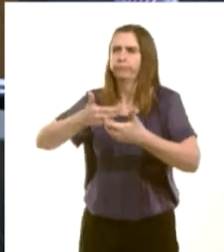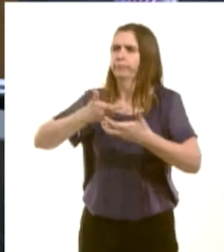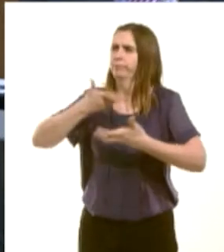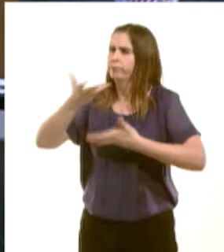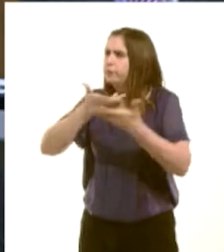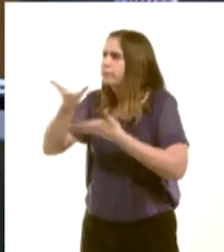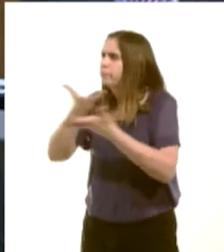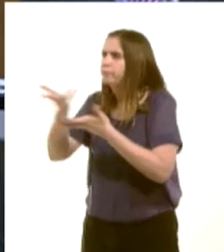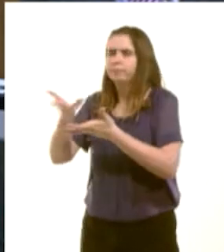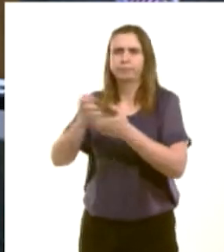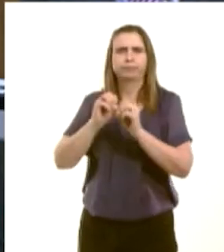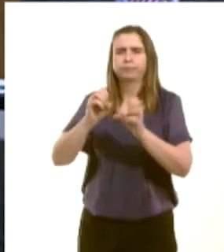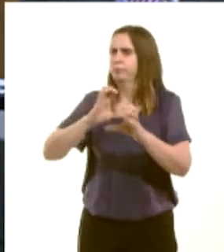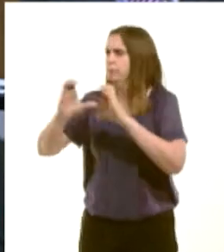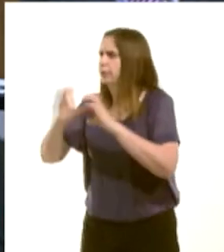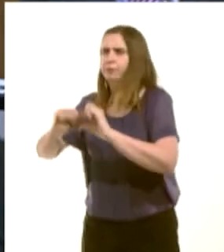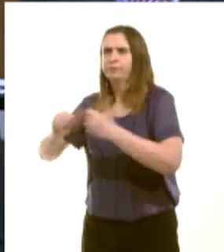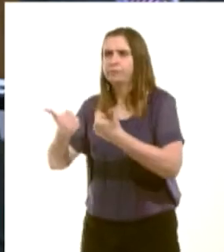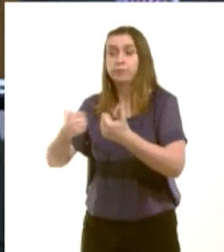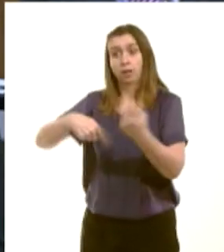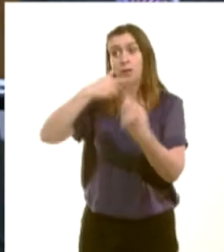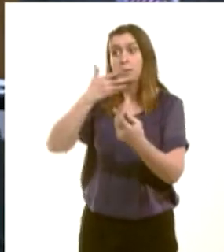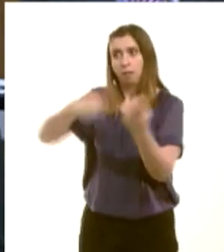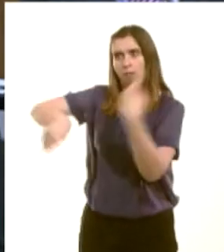the issues. Itís important that people understand what the options are as well. That is in any